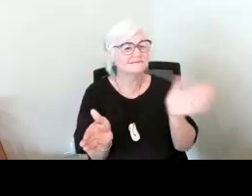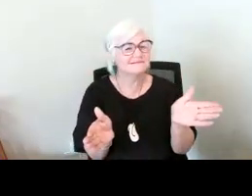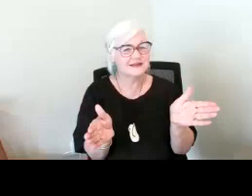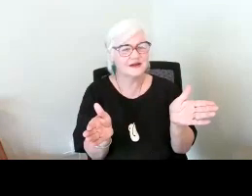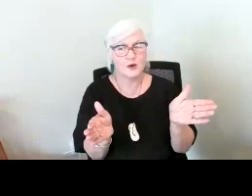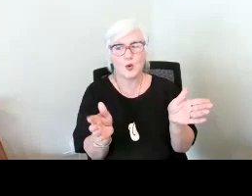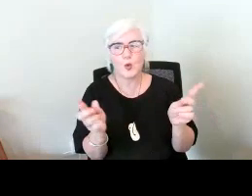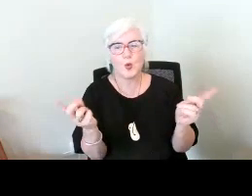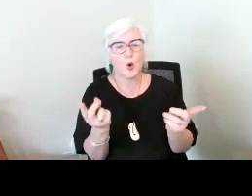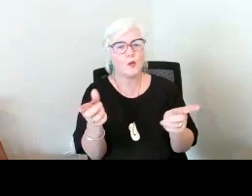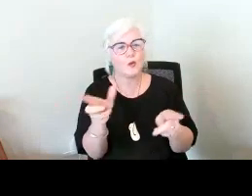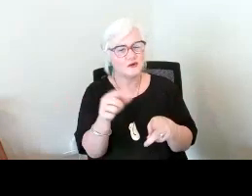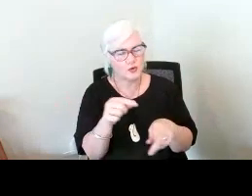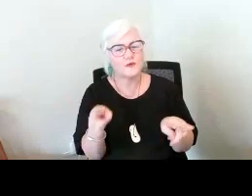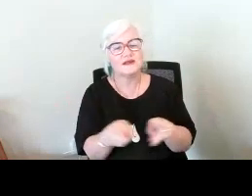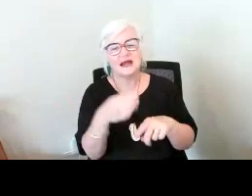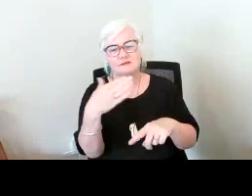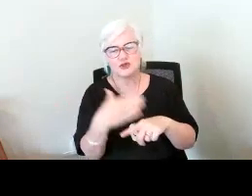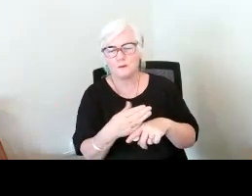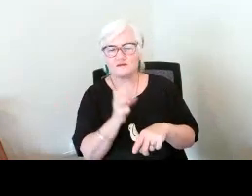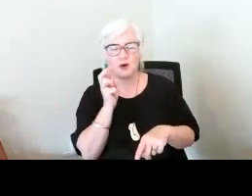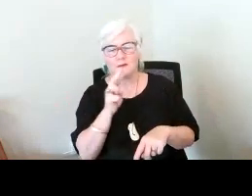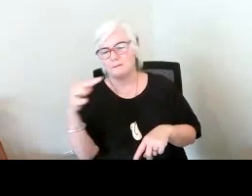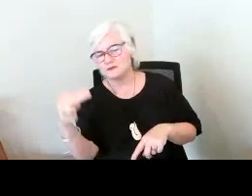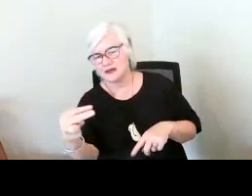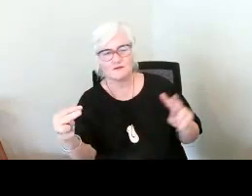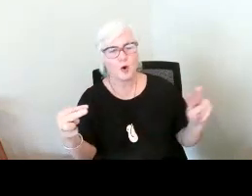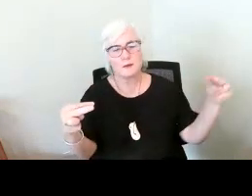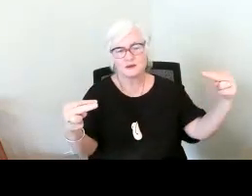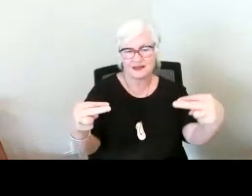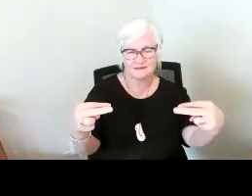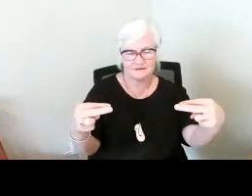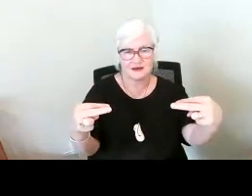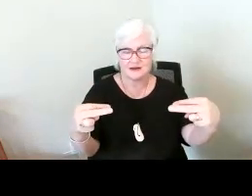do the same job from different perspective, but both are important and that's how I feel